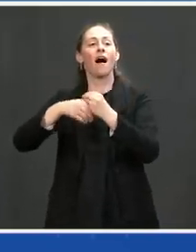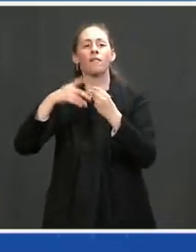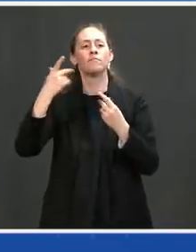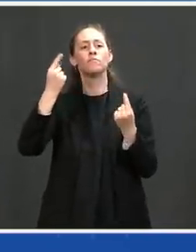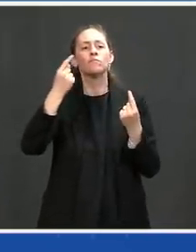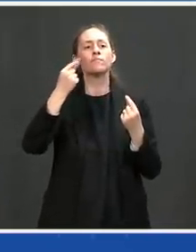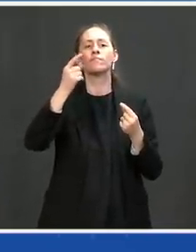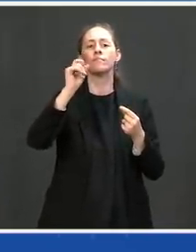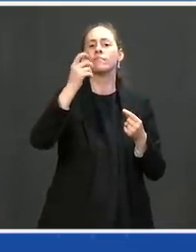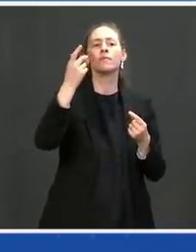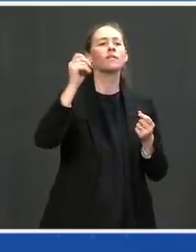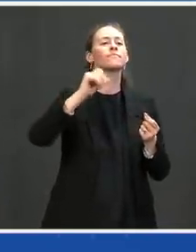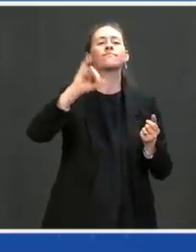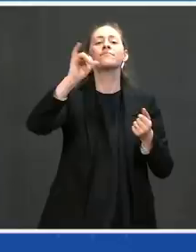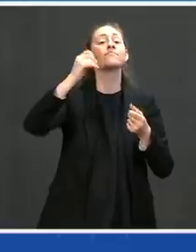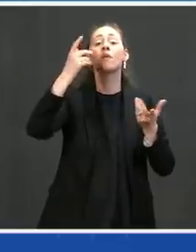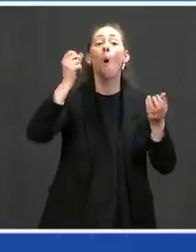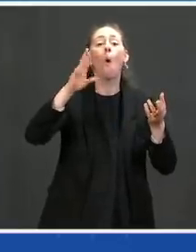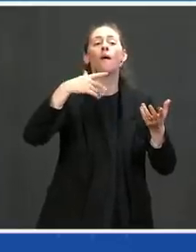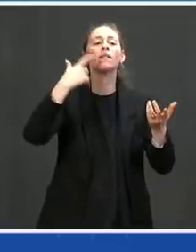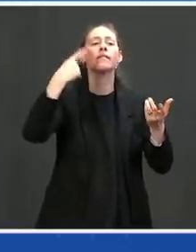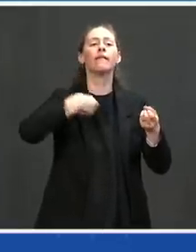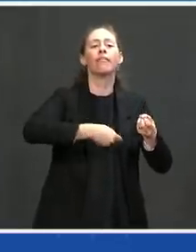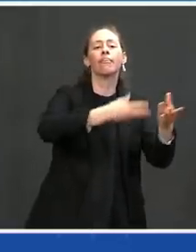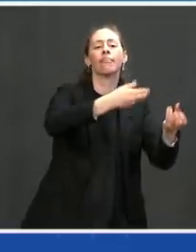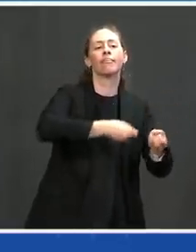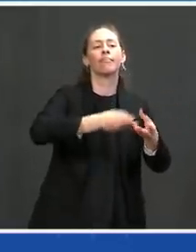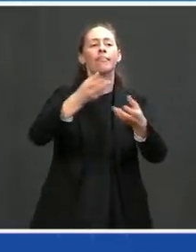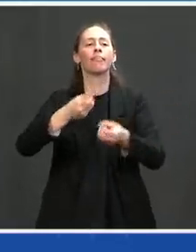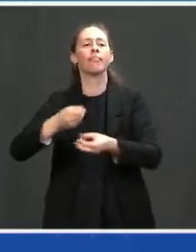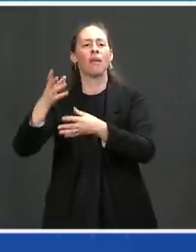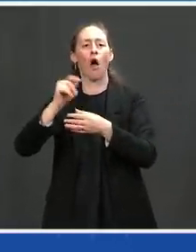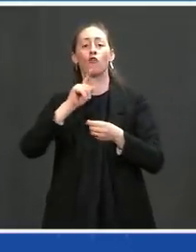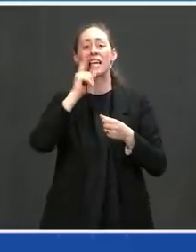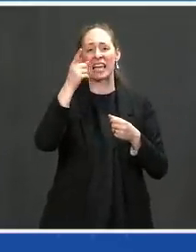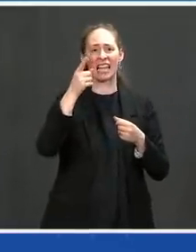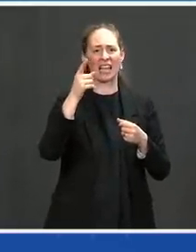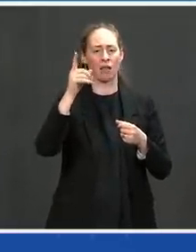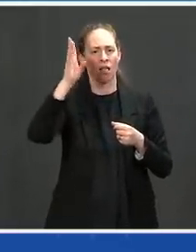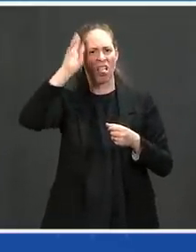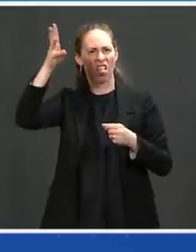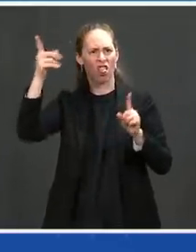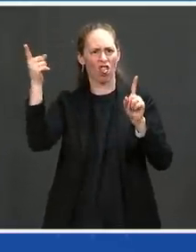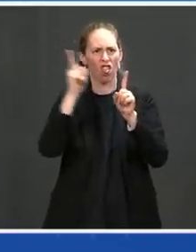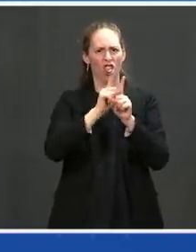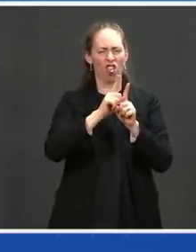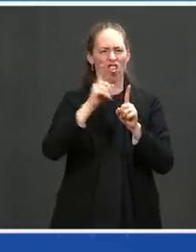Have him take our kids across the border and into a desert where they don't speak the language. Won't that be fun? Let's go."